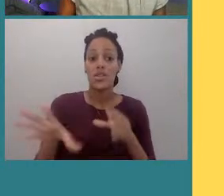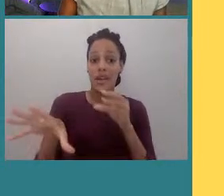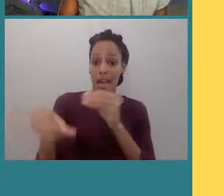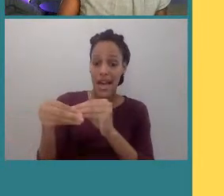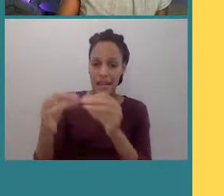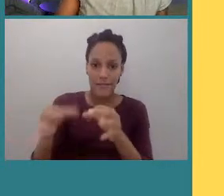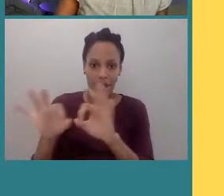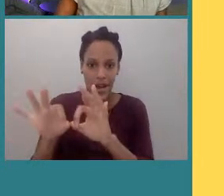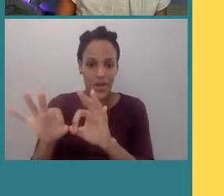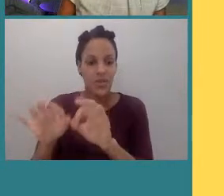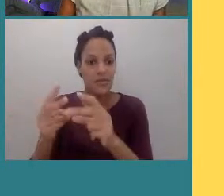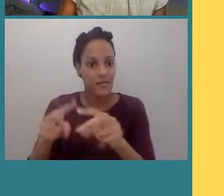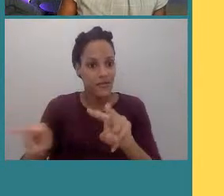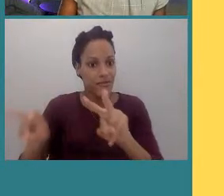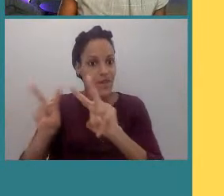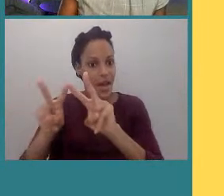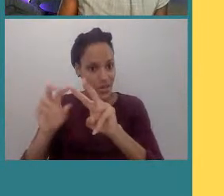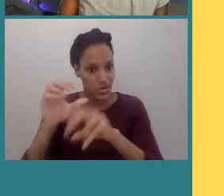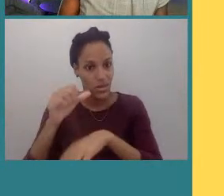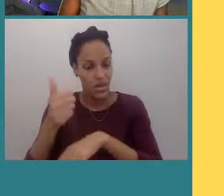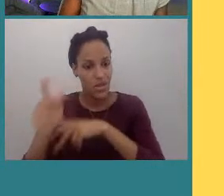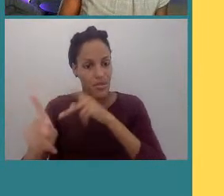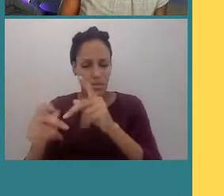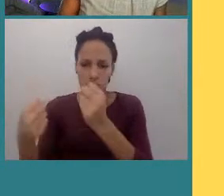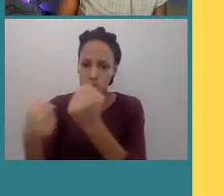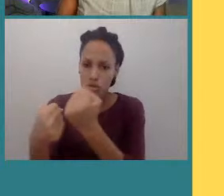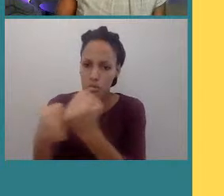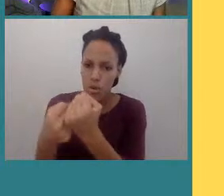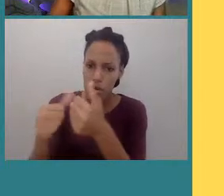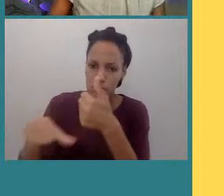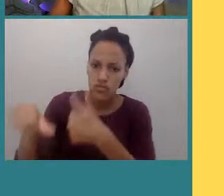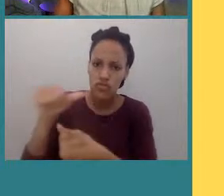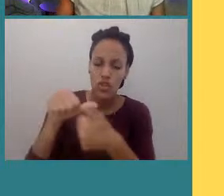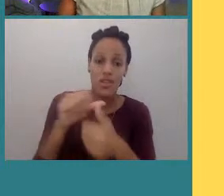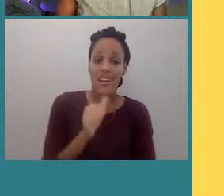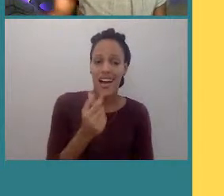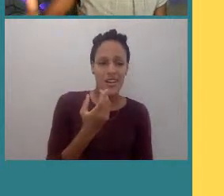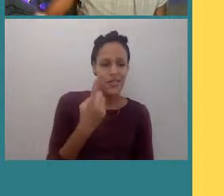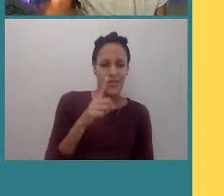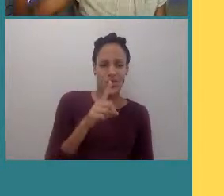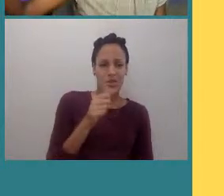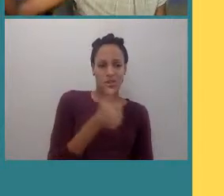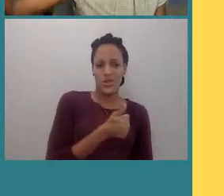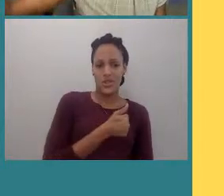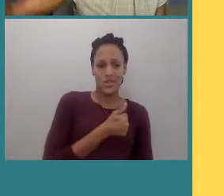you are supporting other people, not just for your own personal gain of getting noticed